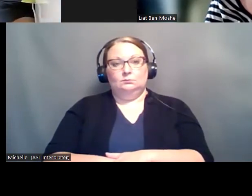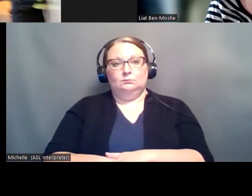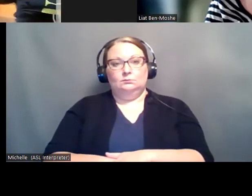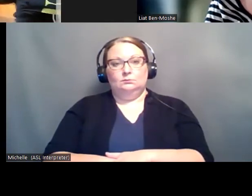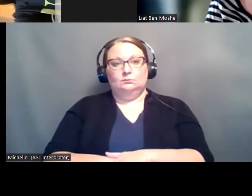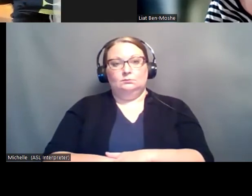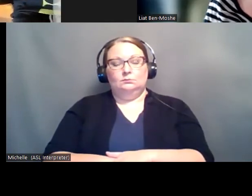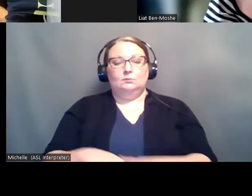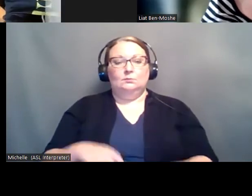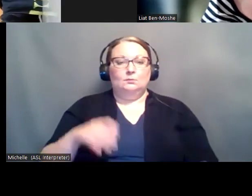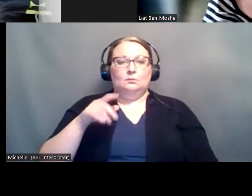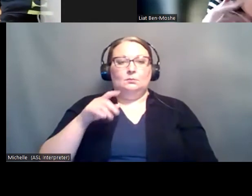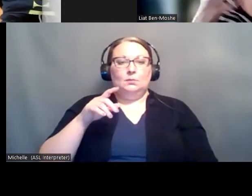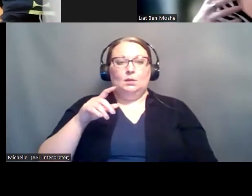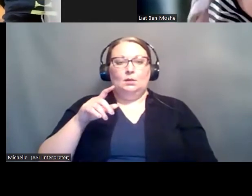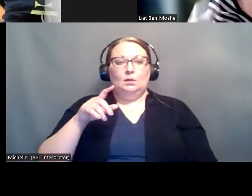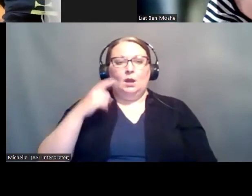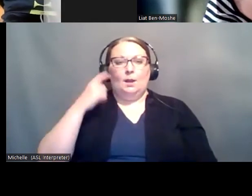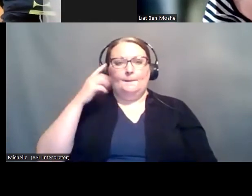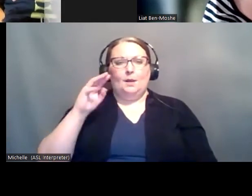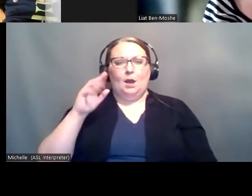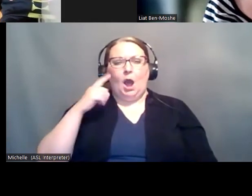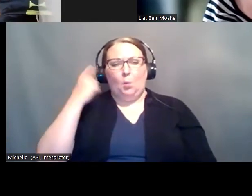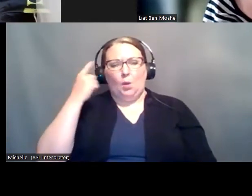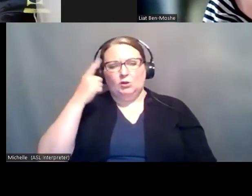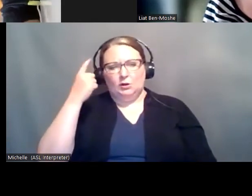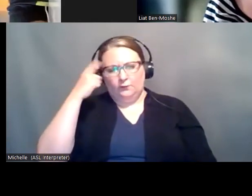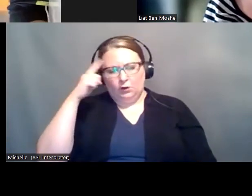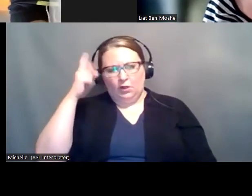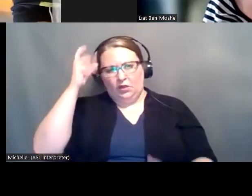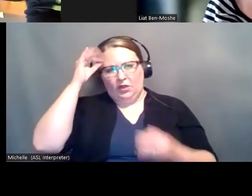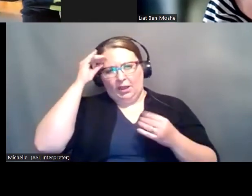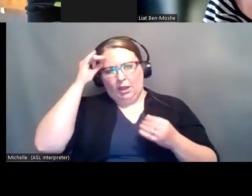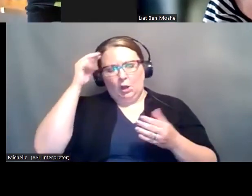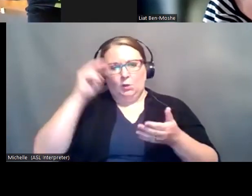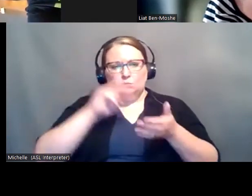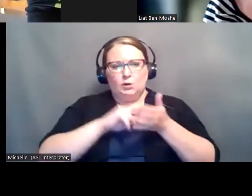for kind of thinking purposes, processing,